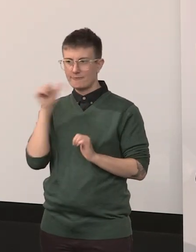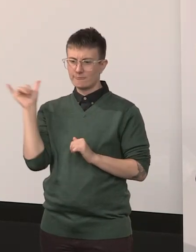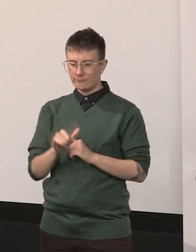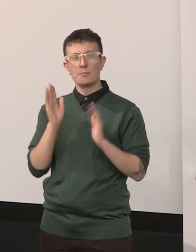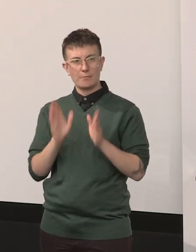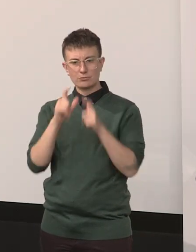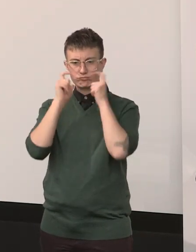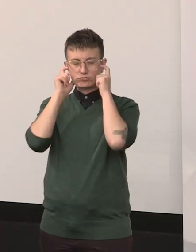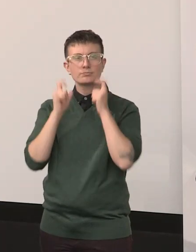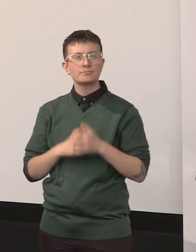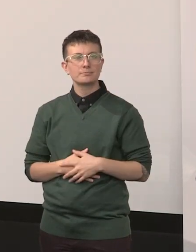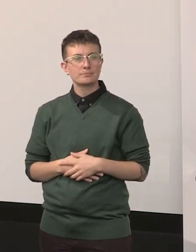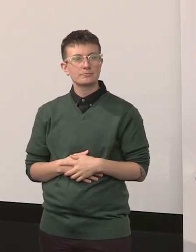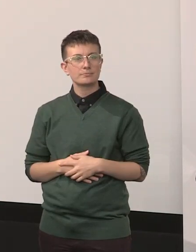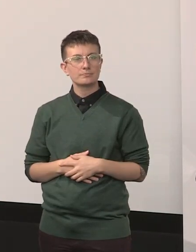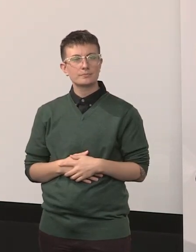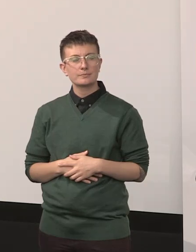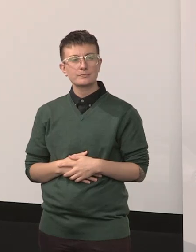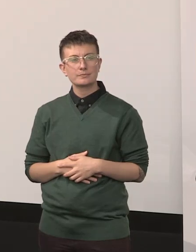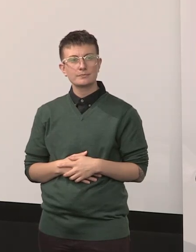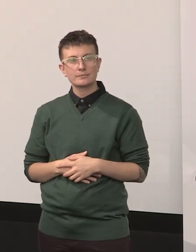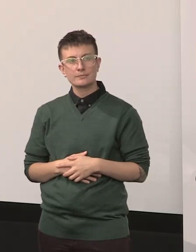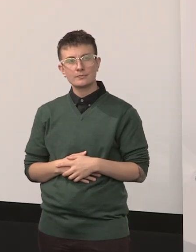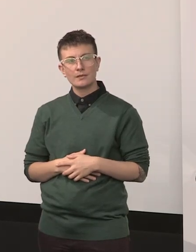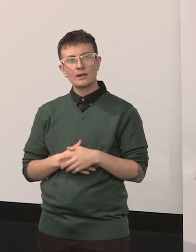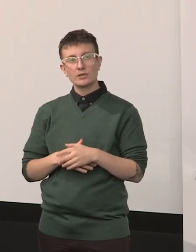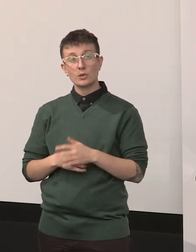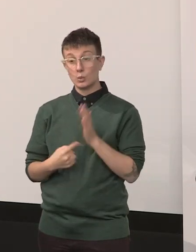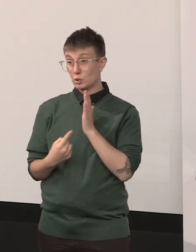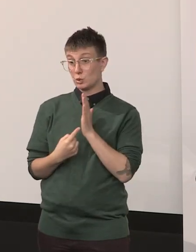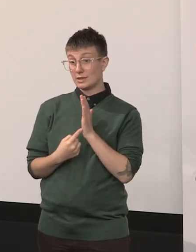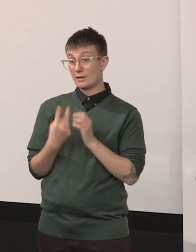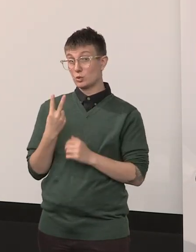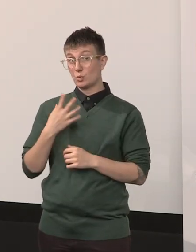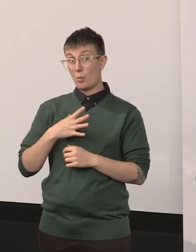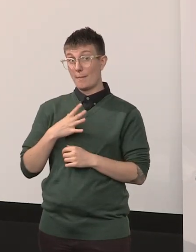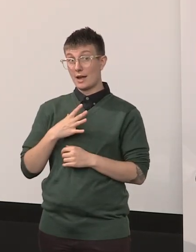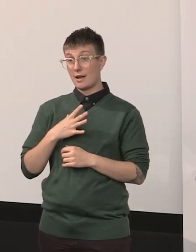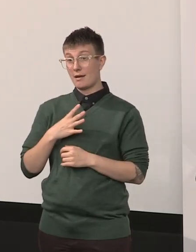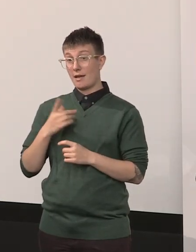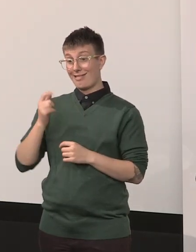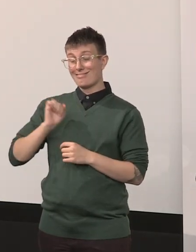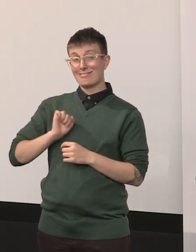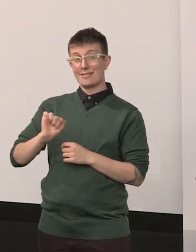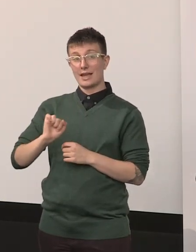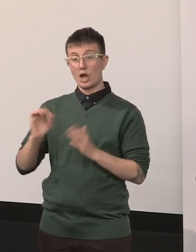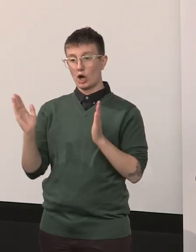require masks for the duration of that flight, so we're putting that in place as well.